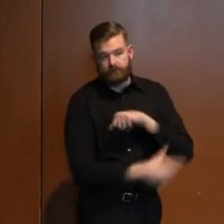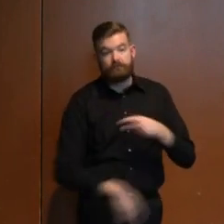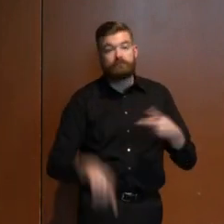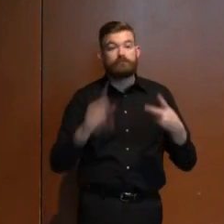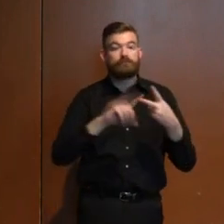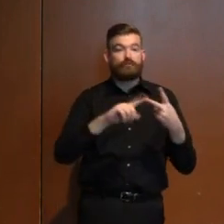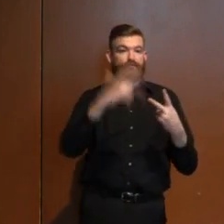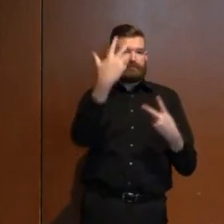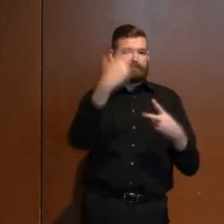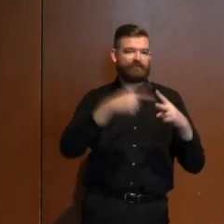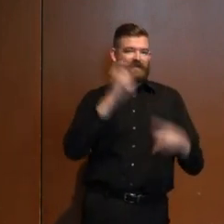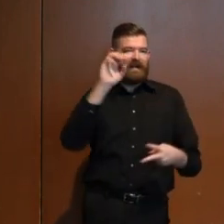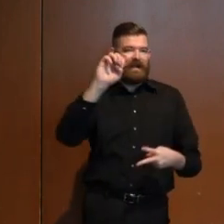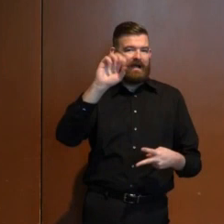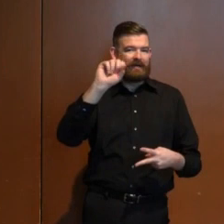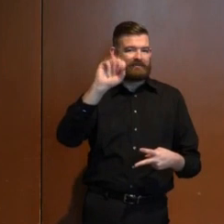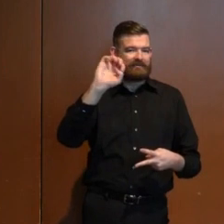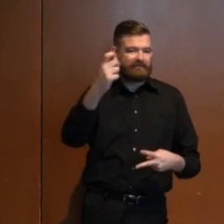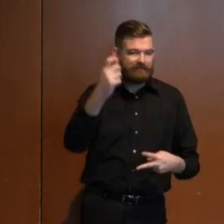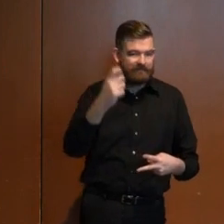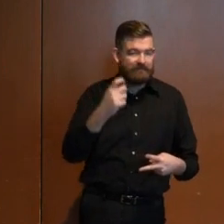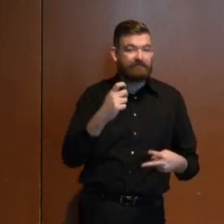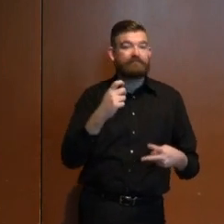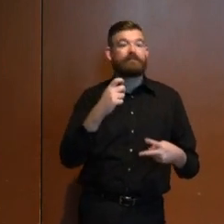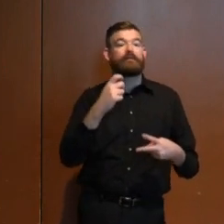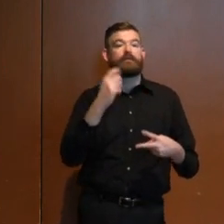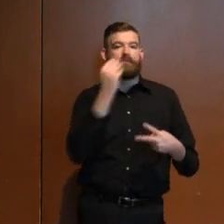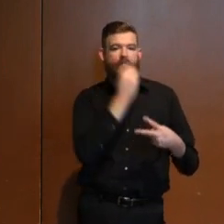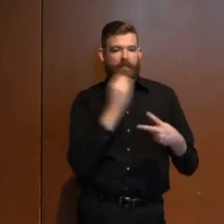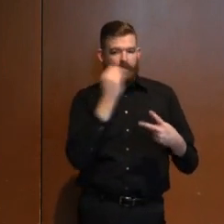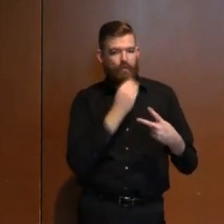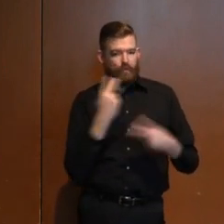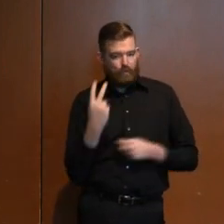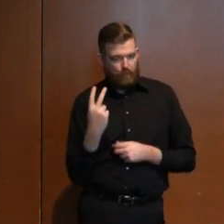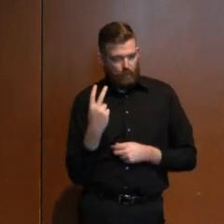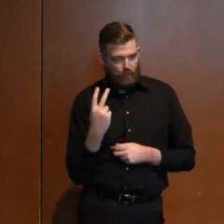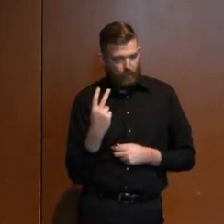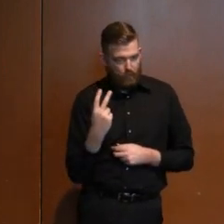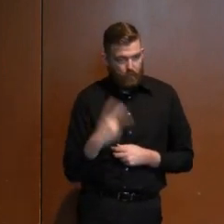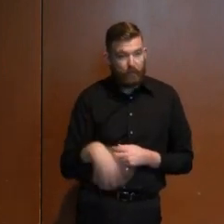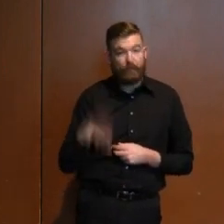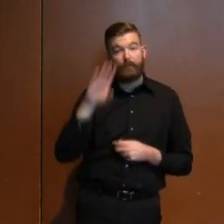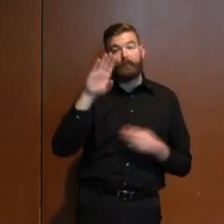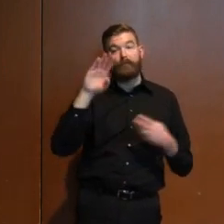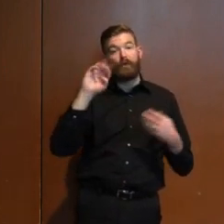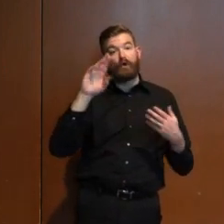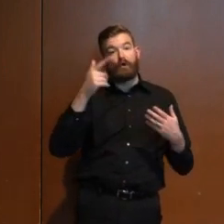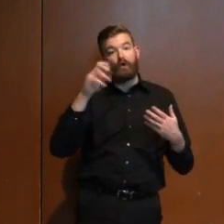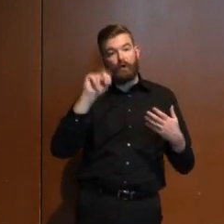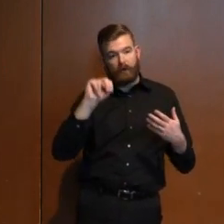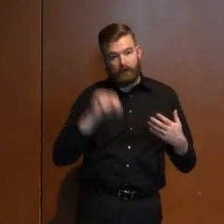FOUR OF THE DEATHS WERE RESIDENTS OF OCEAN COUNTY,